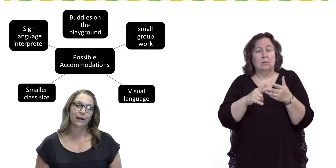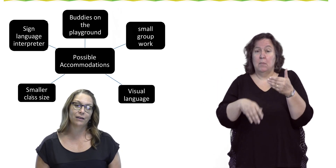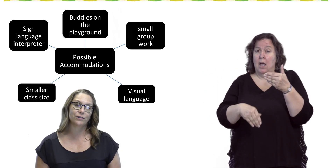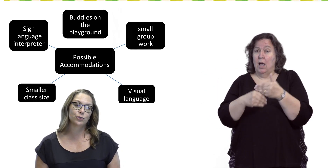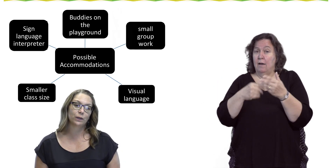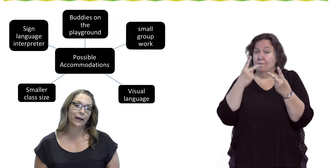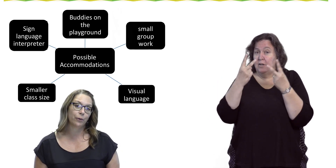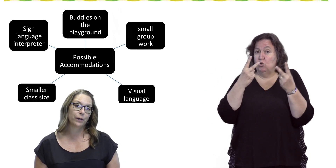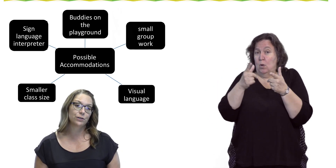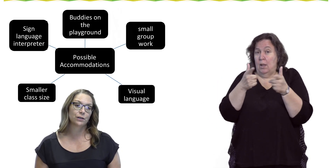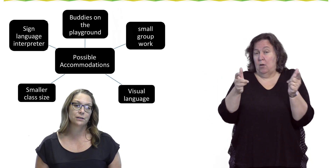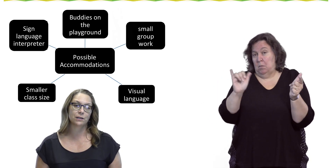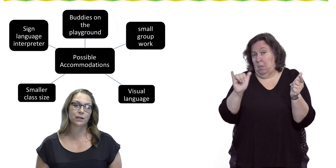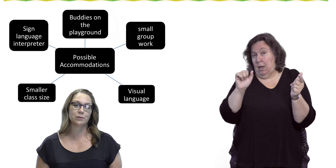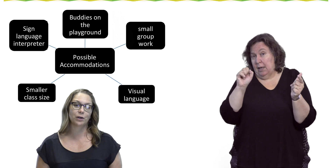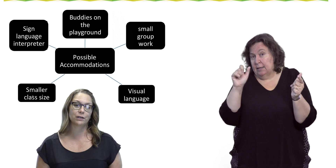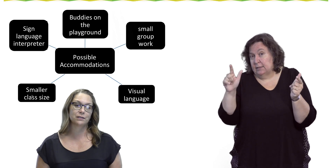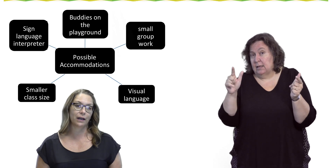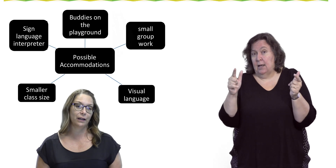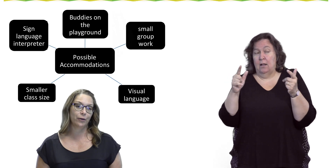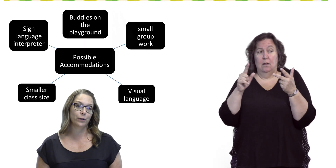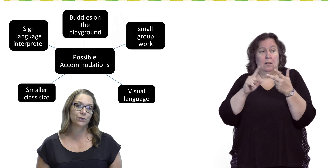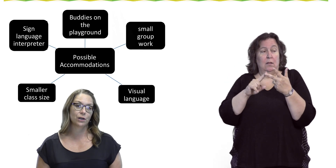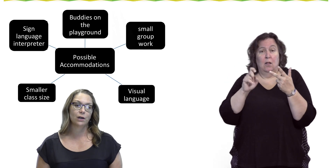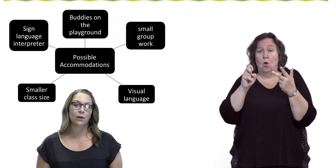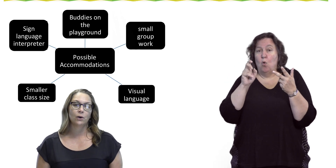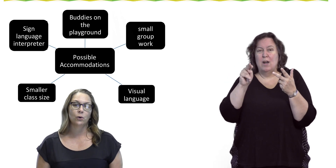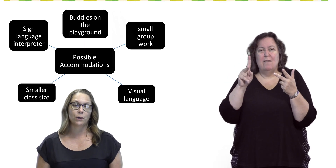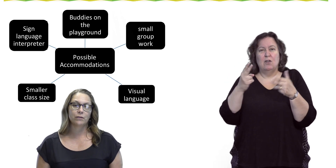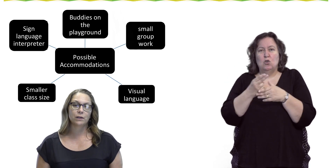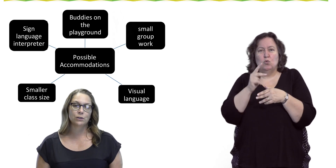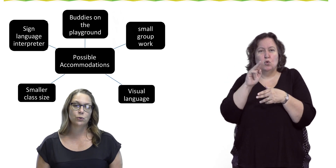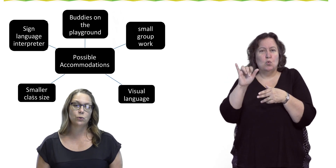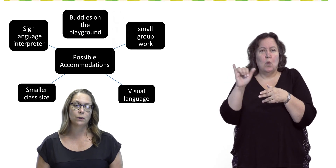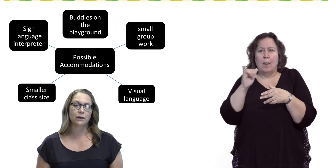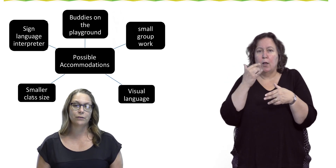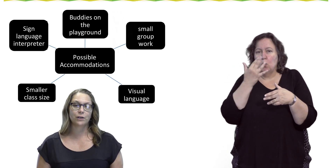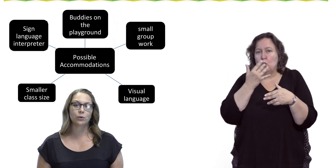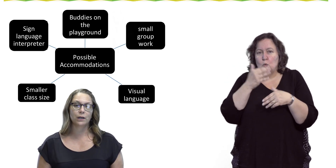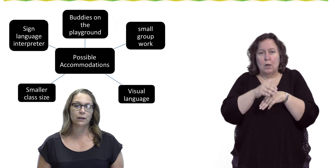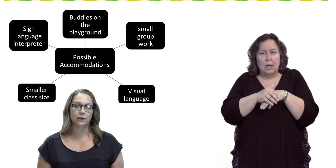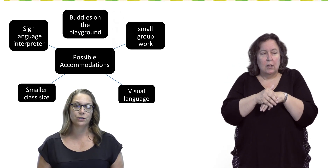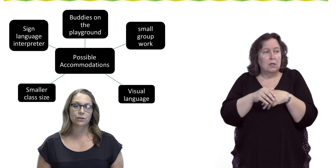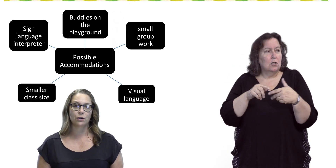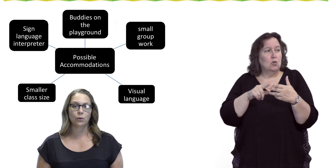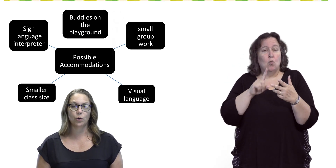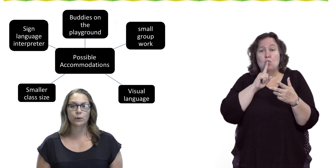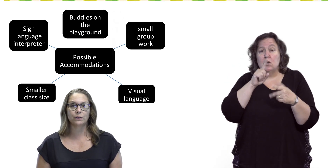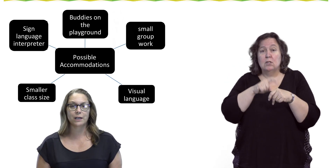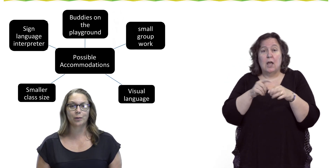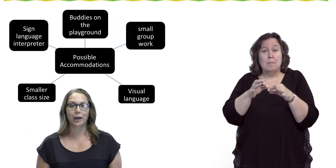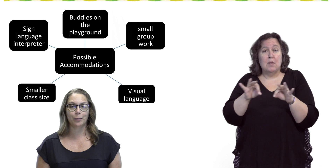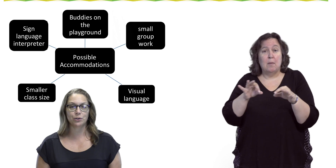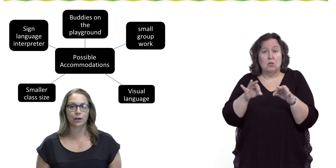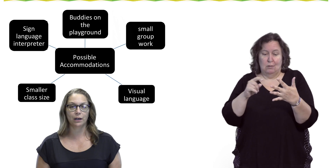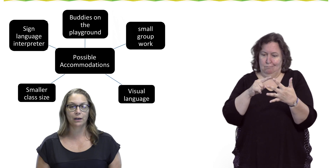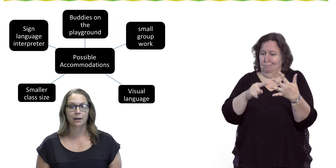adding a visual language, such as American Sign Language or even the tool of Cued English or real-time captioning,